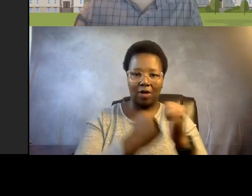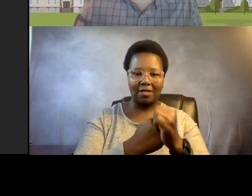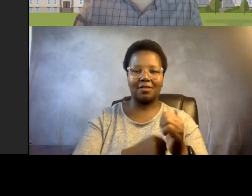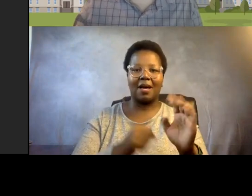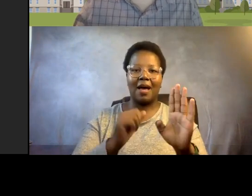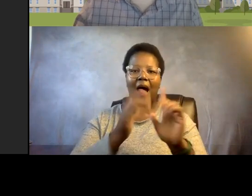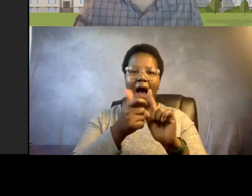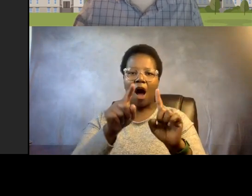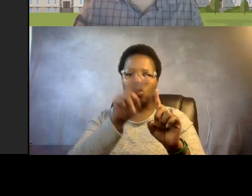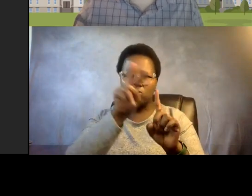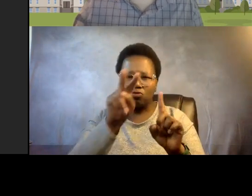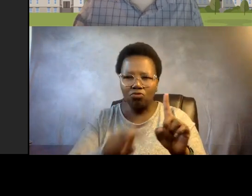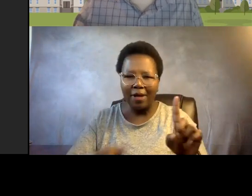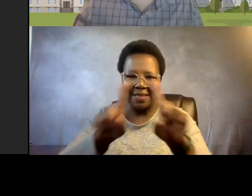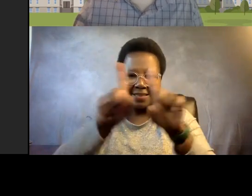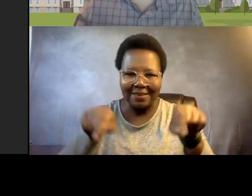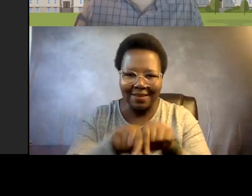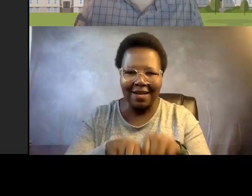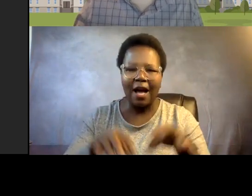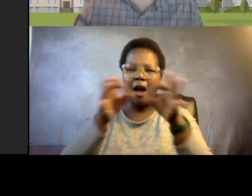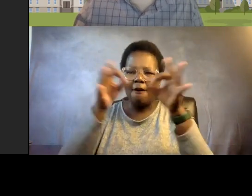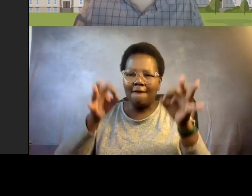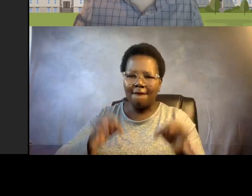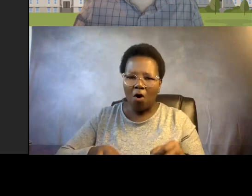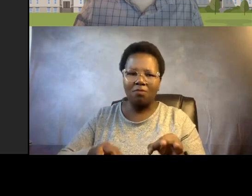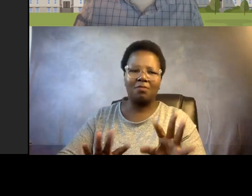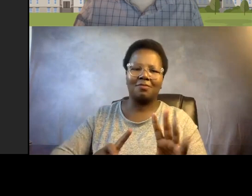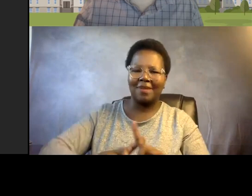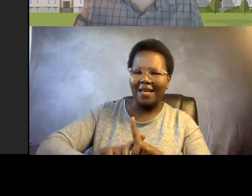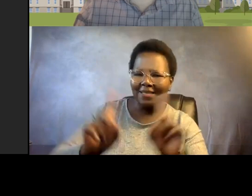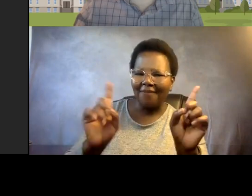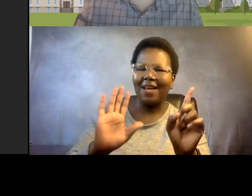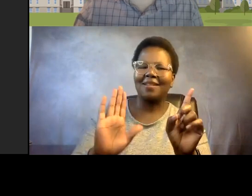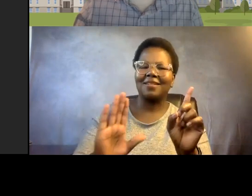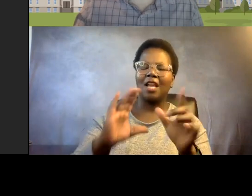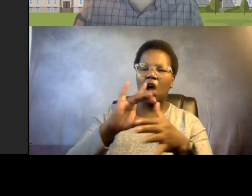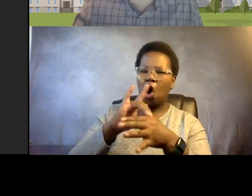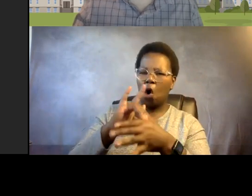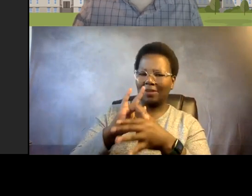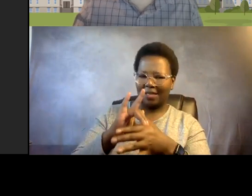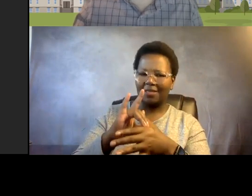into some of those as we go. When it comes to the screen readers that you might use, on the desktop